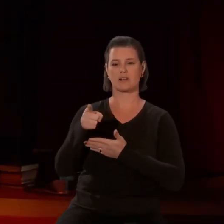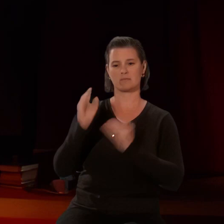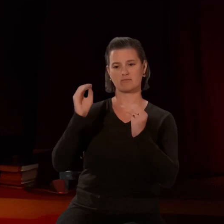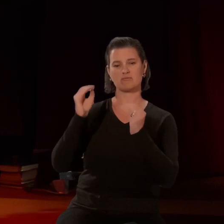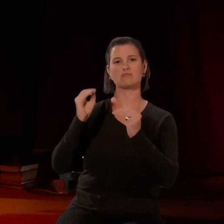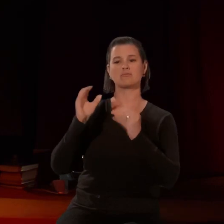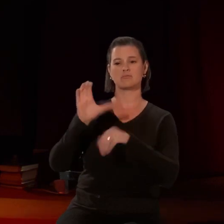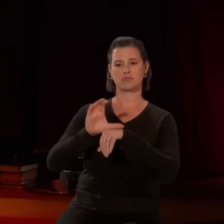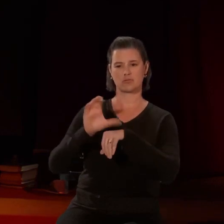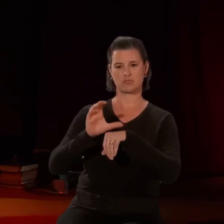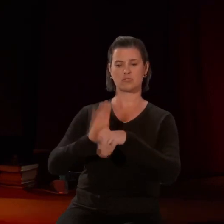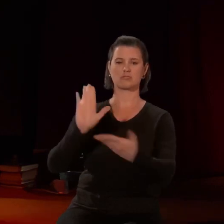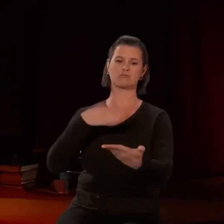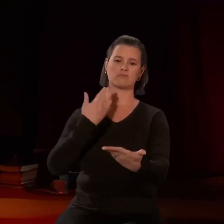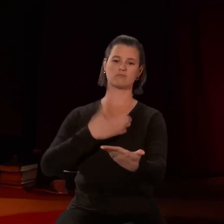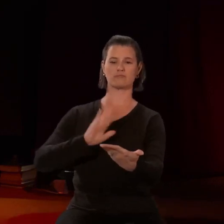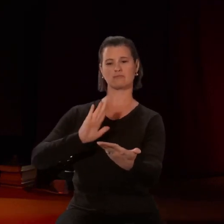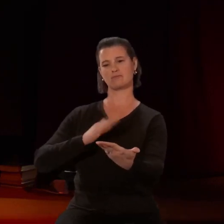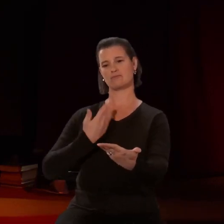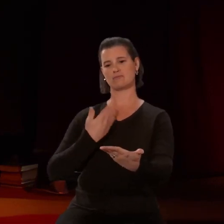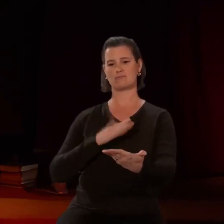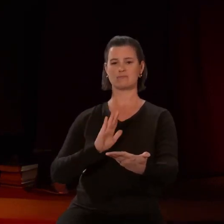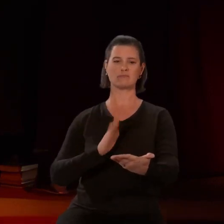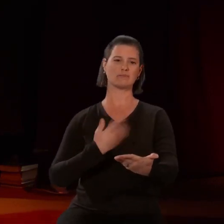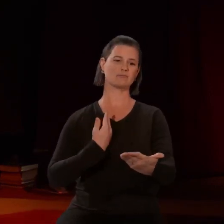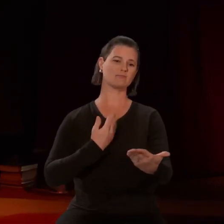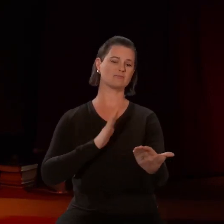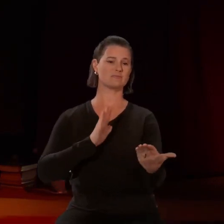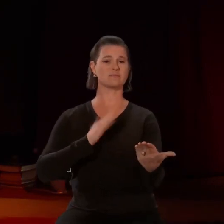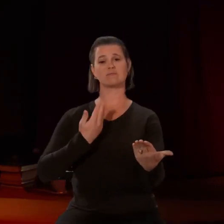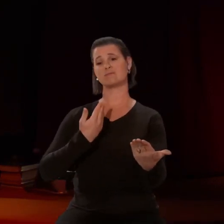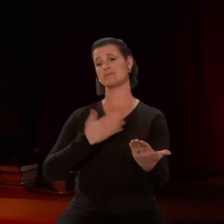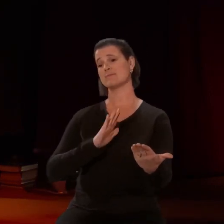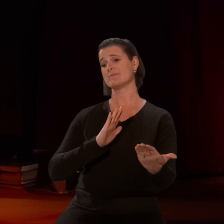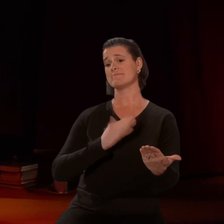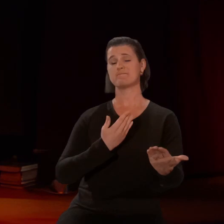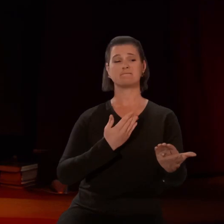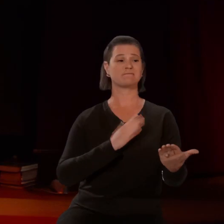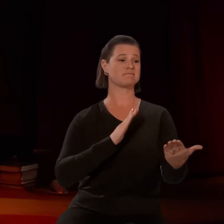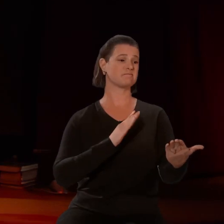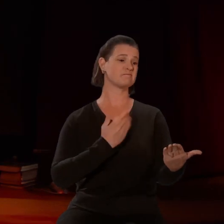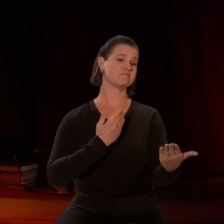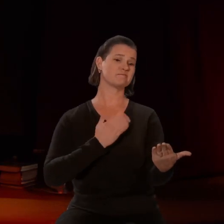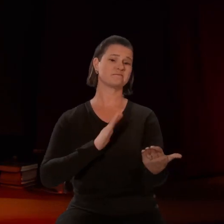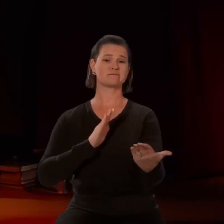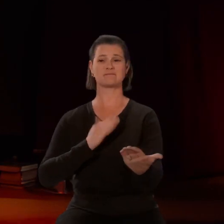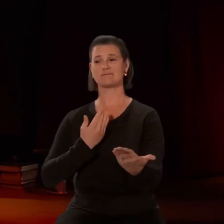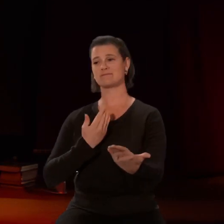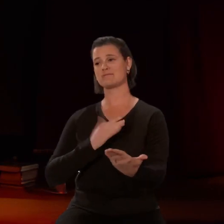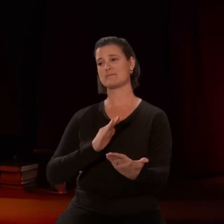(person singing off key)